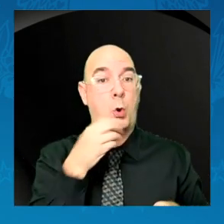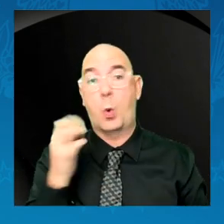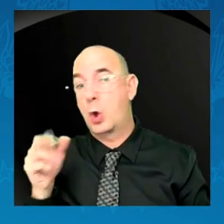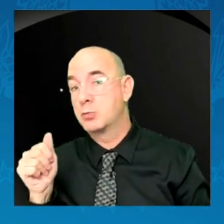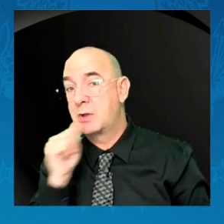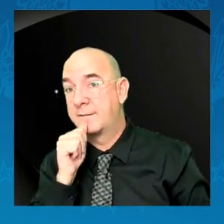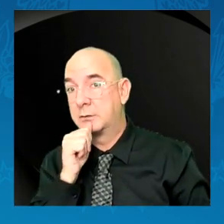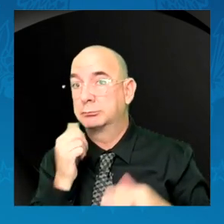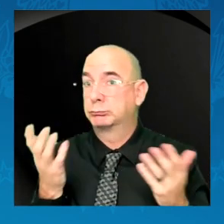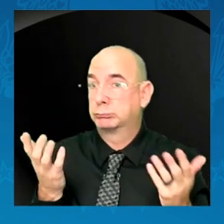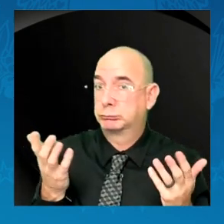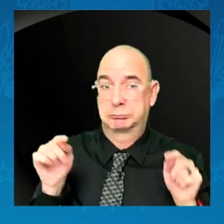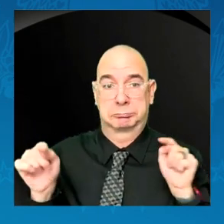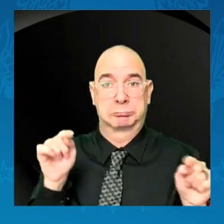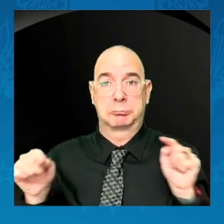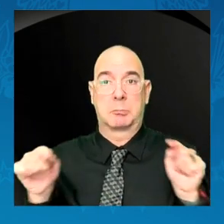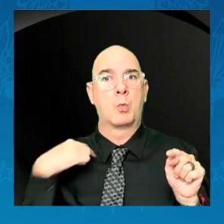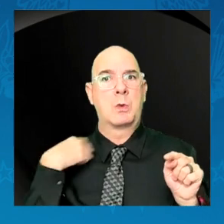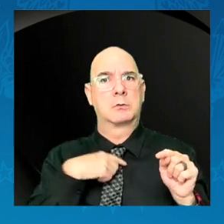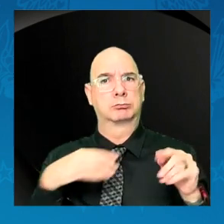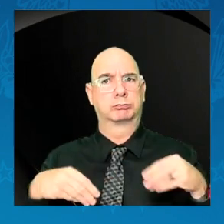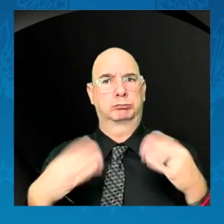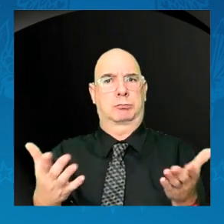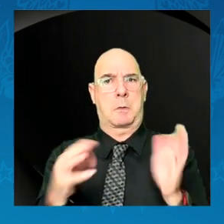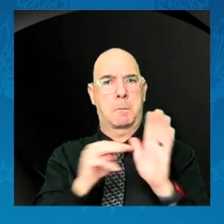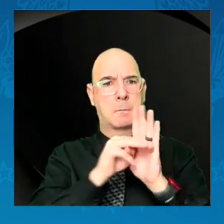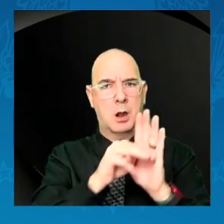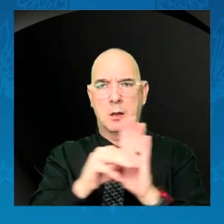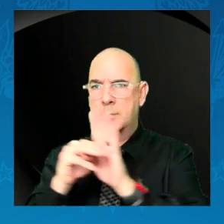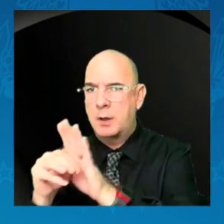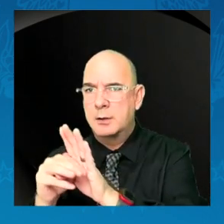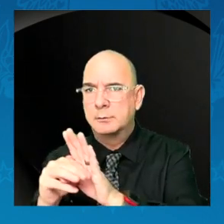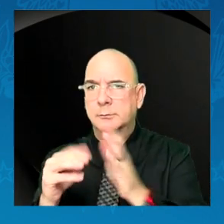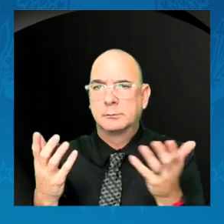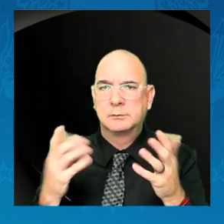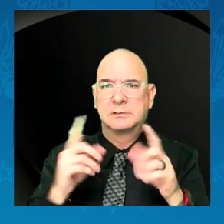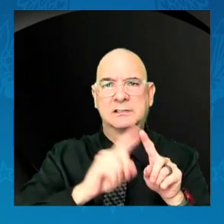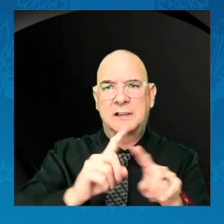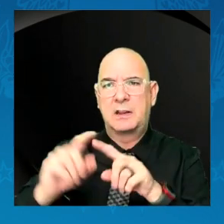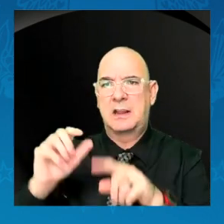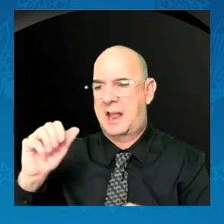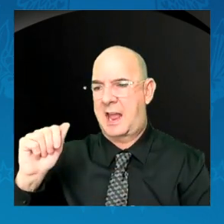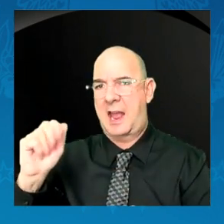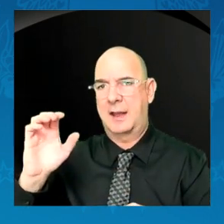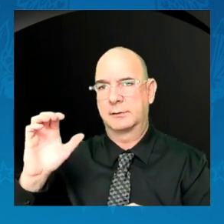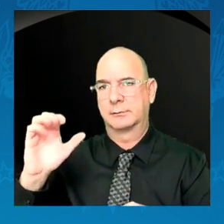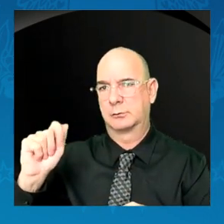of the Arctic and Antarctic regions using unclassified, commercially procured optical stereo imagery,